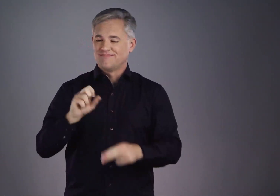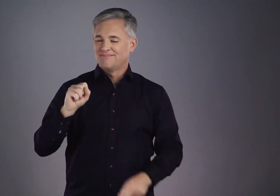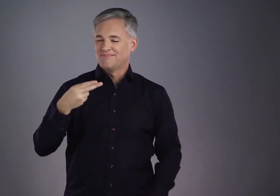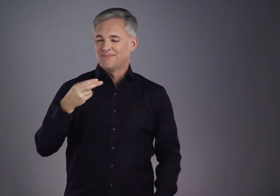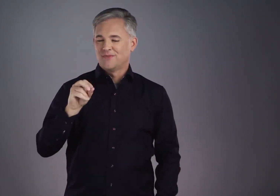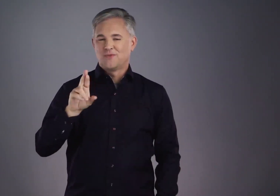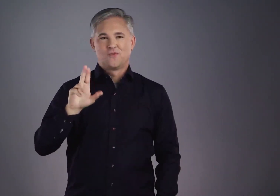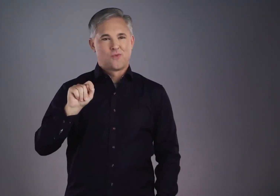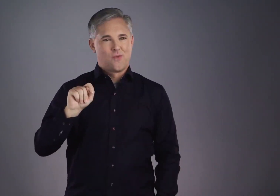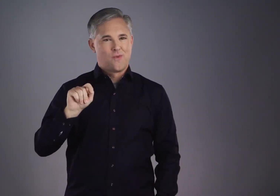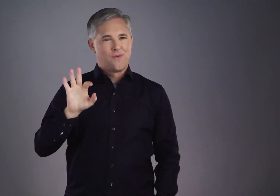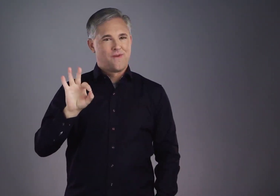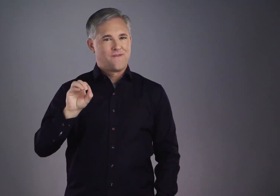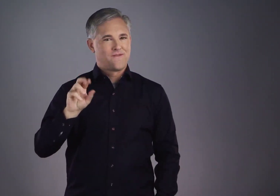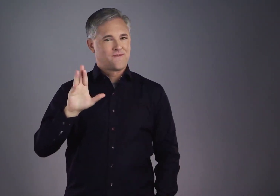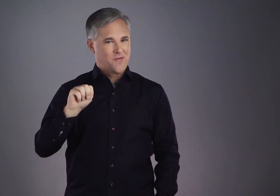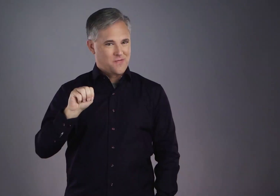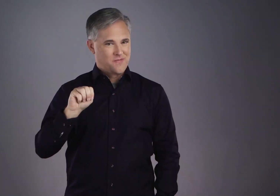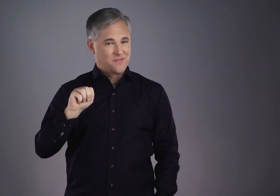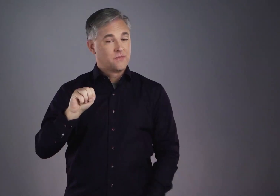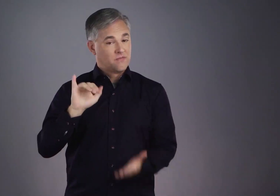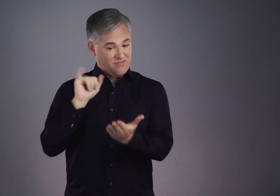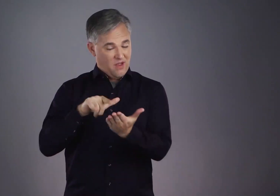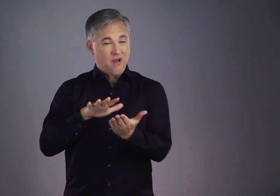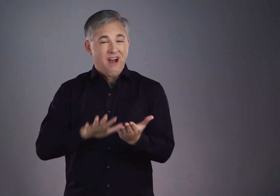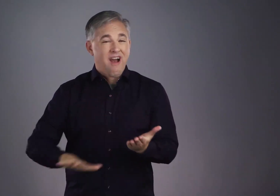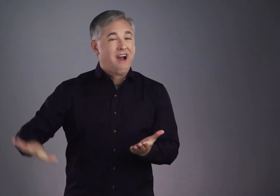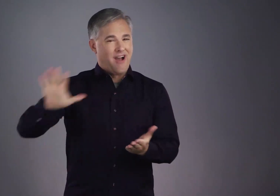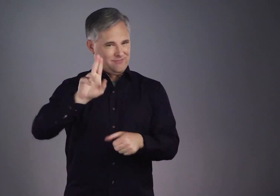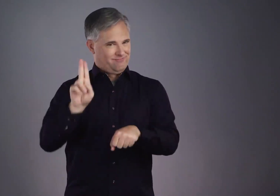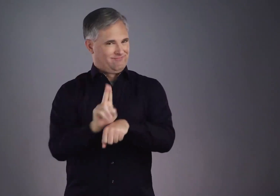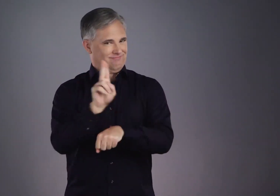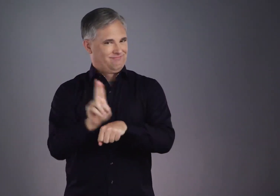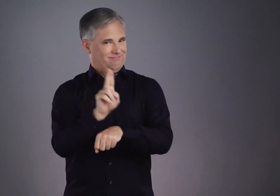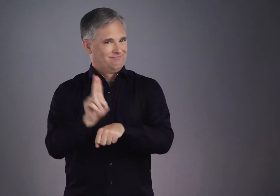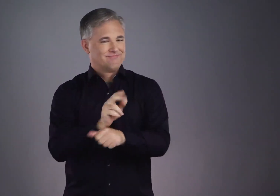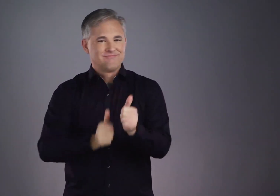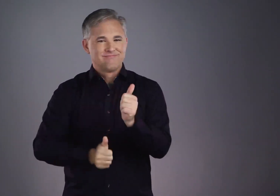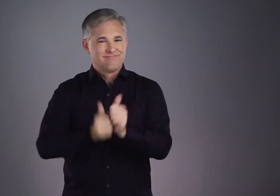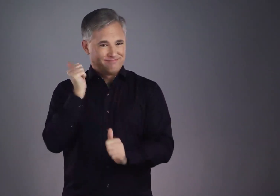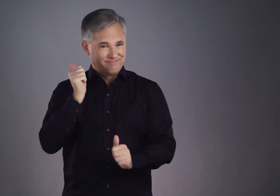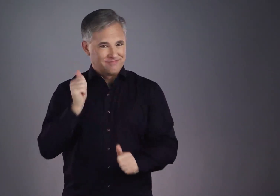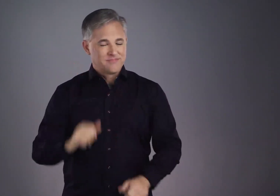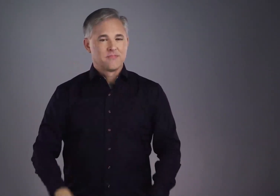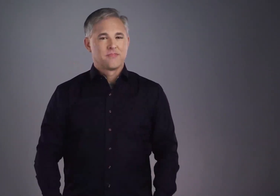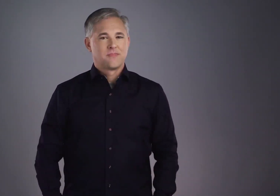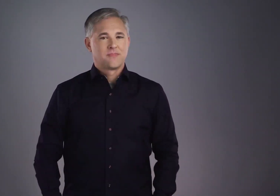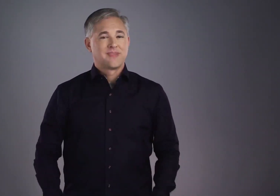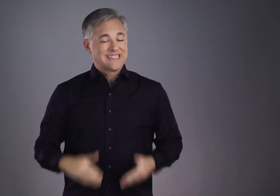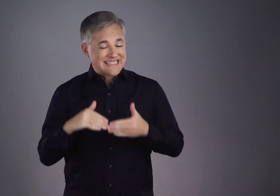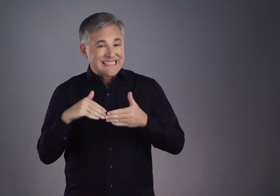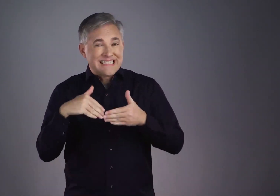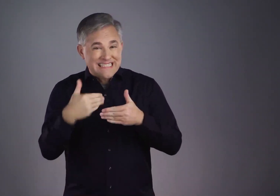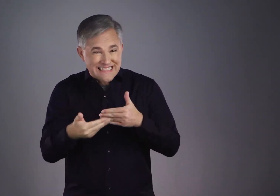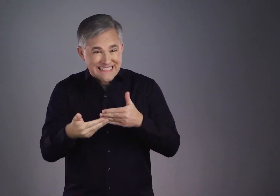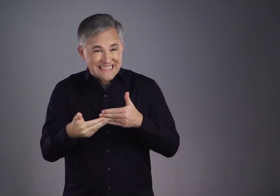Because the “long form” is more explicit and of possible historic value, it is also reproduced.